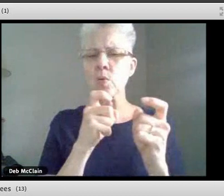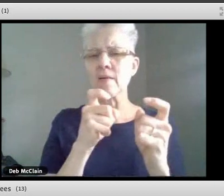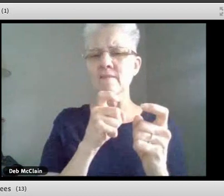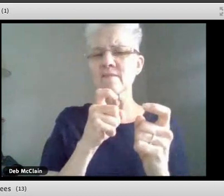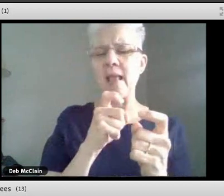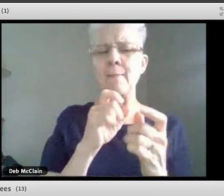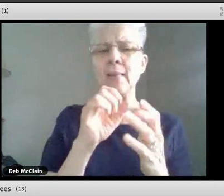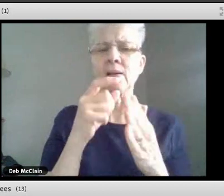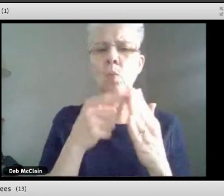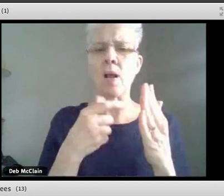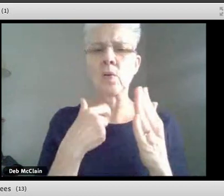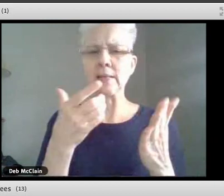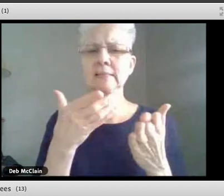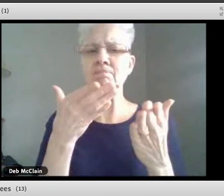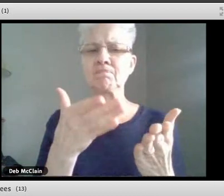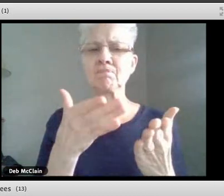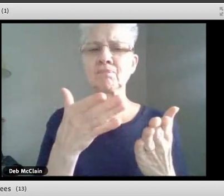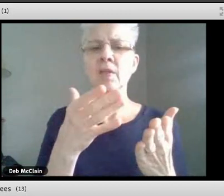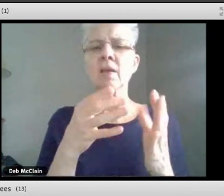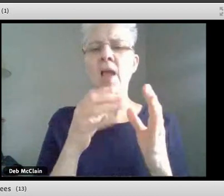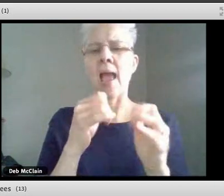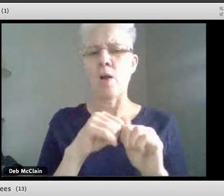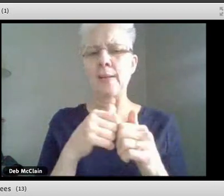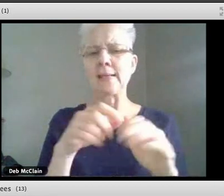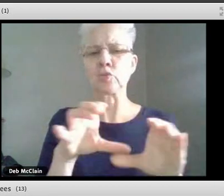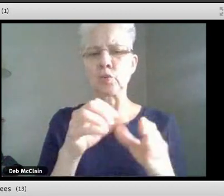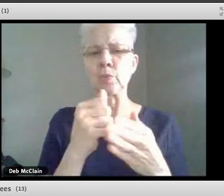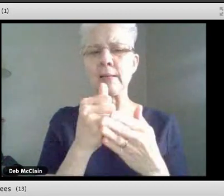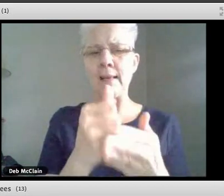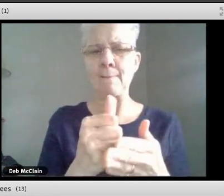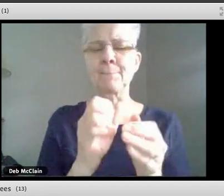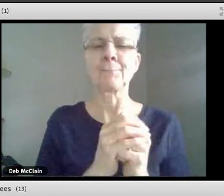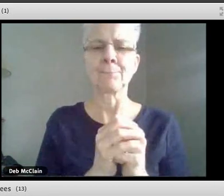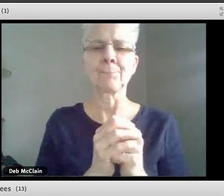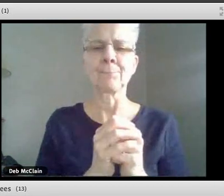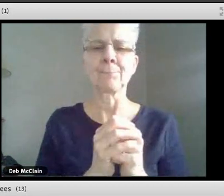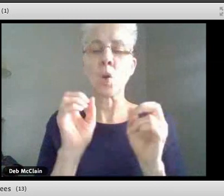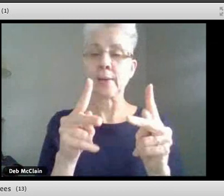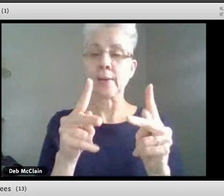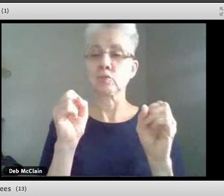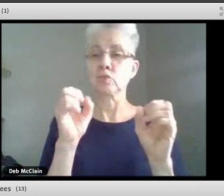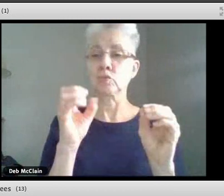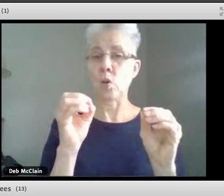in terms of what we can do for people. Okay, so I'm going to kind of skip around a little bit